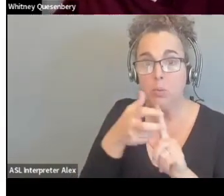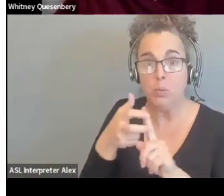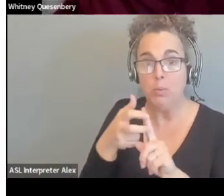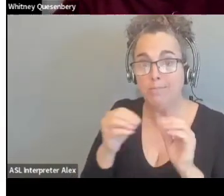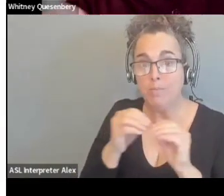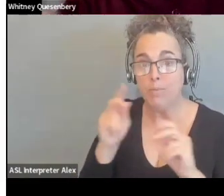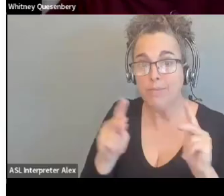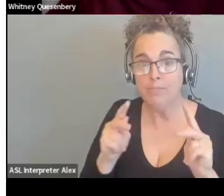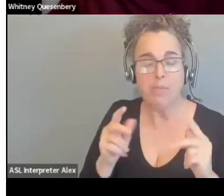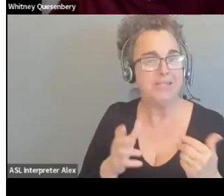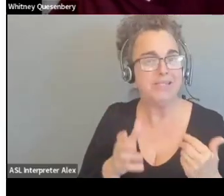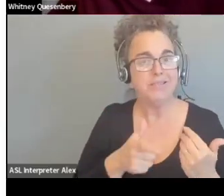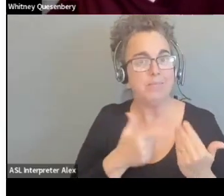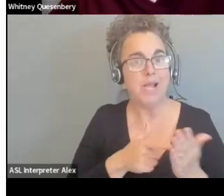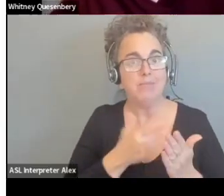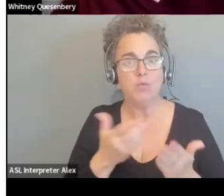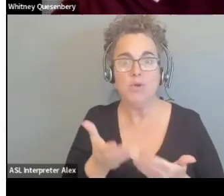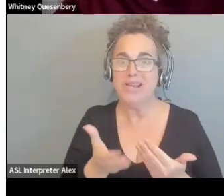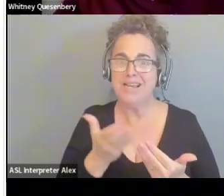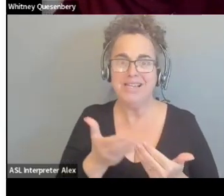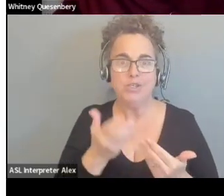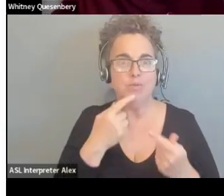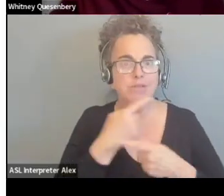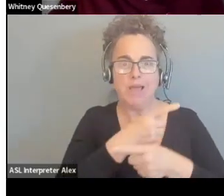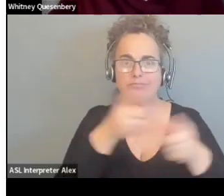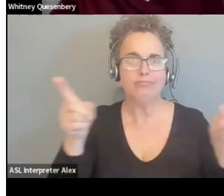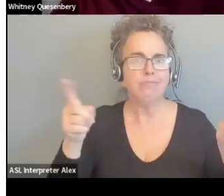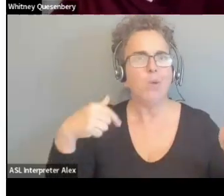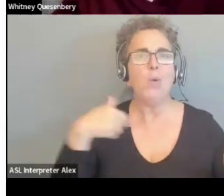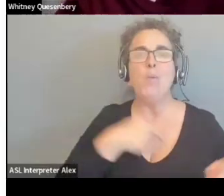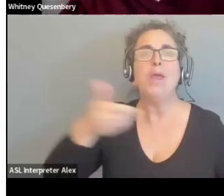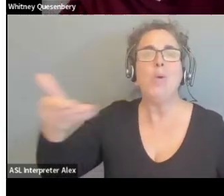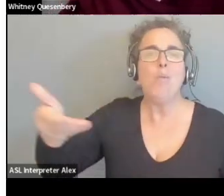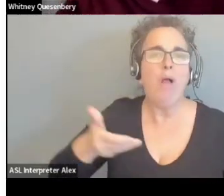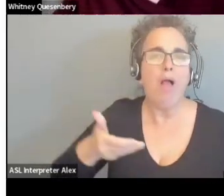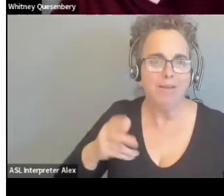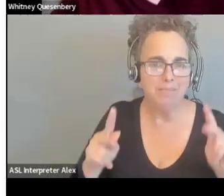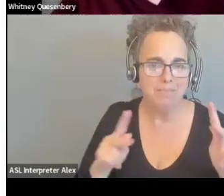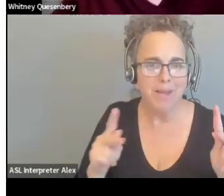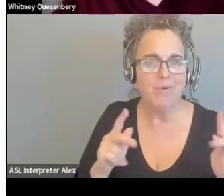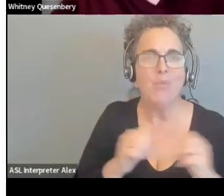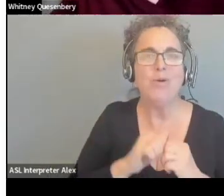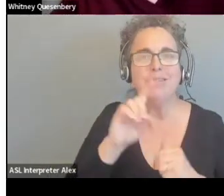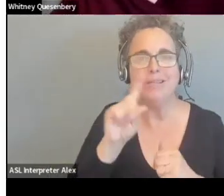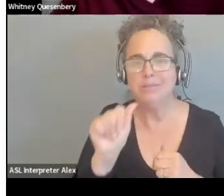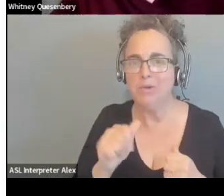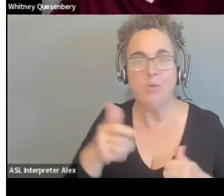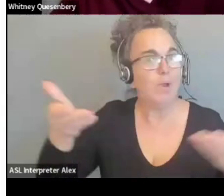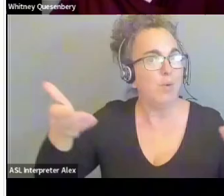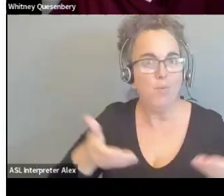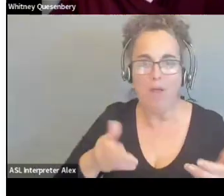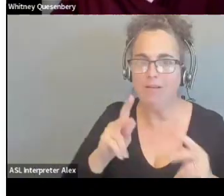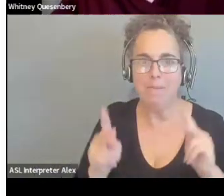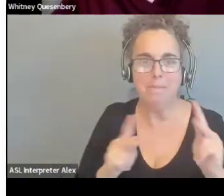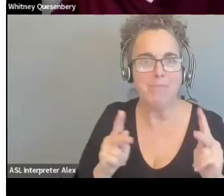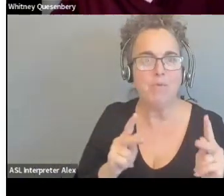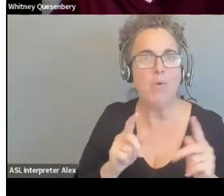to say we welcome people with disabilities, we welcome people with low vision. We welcome people with screen readers in our notices,